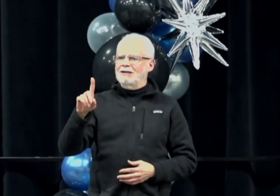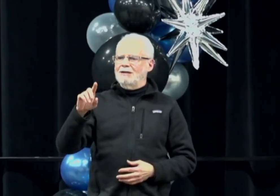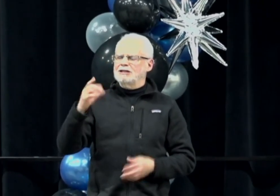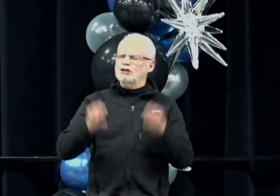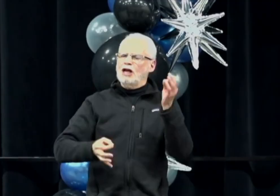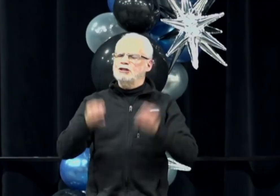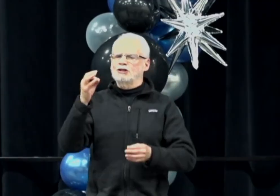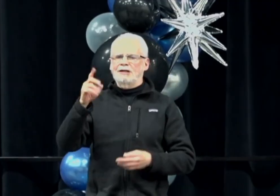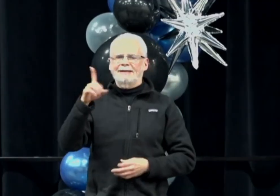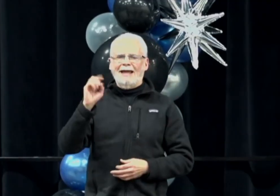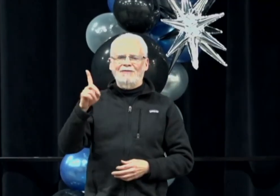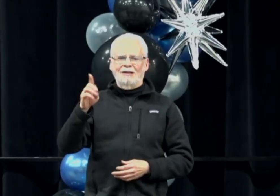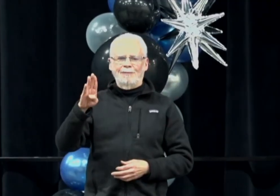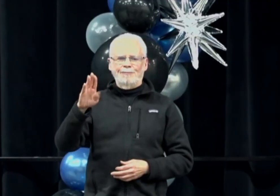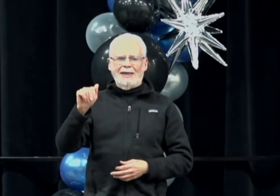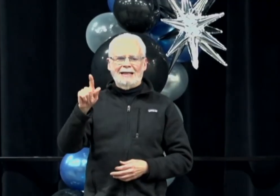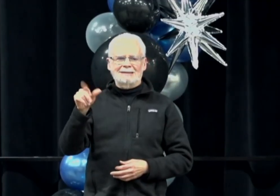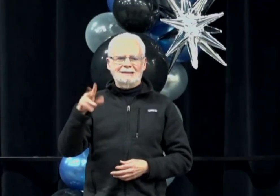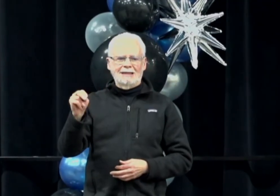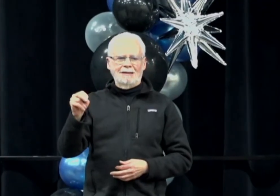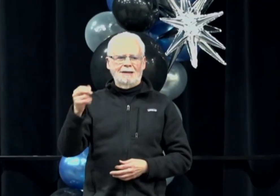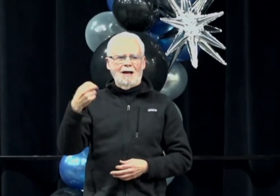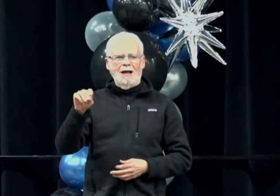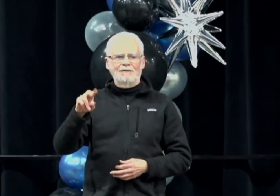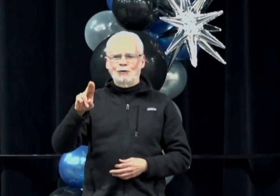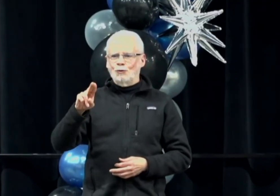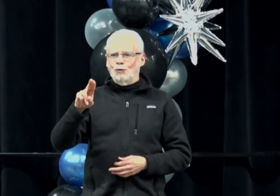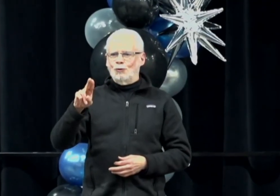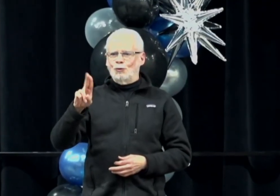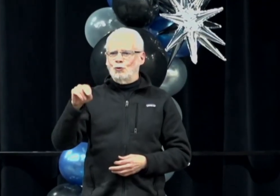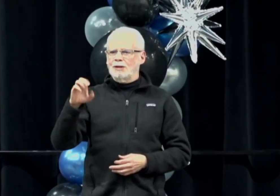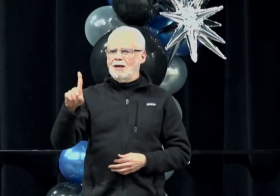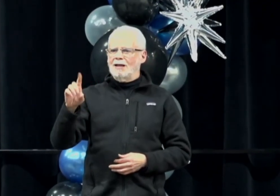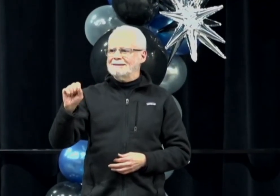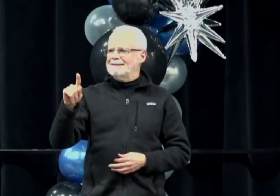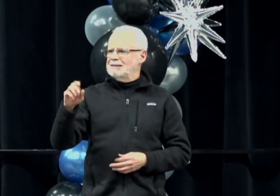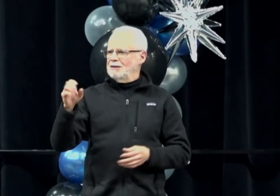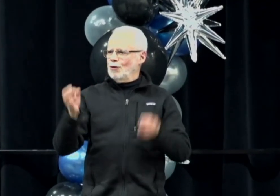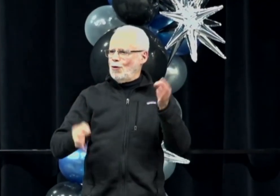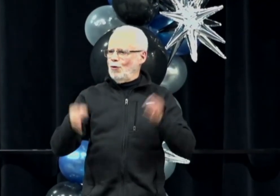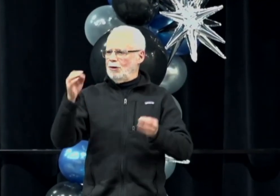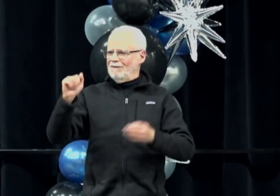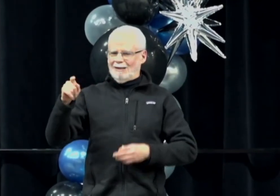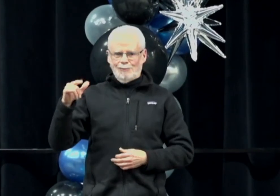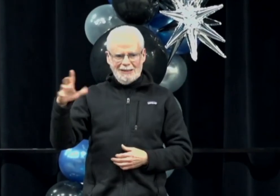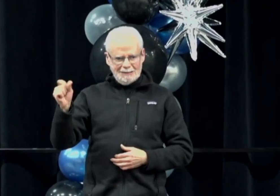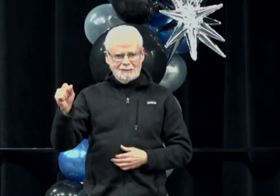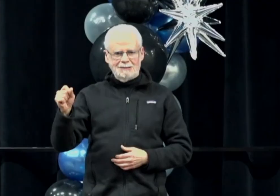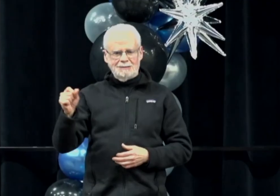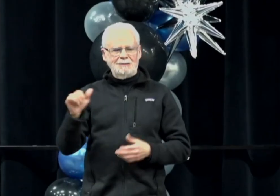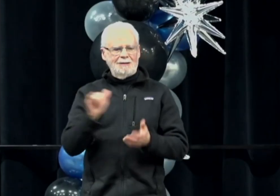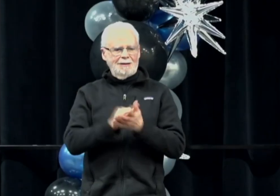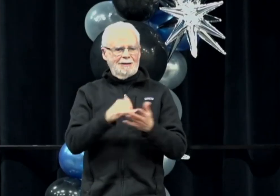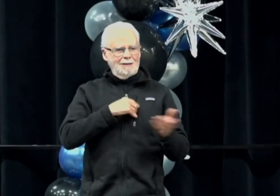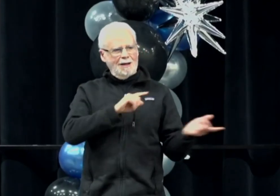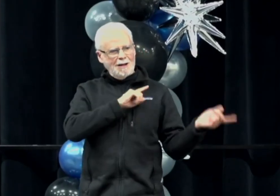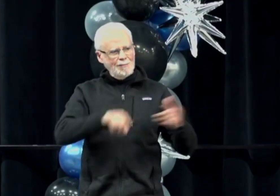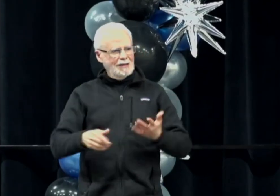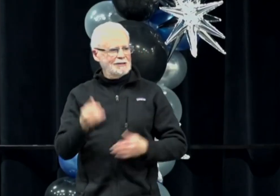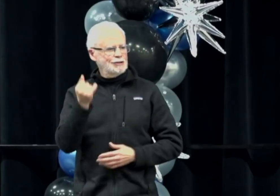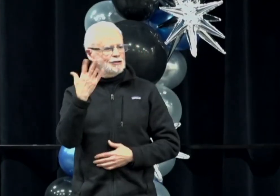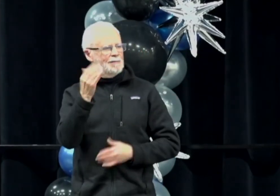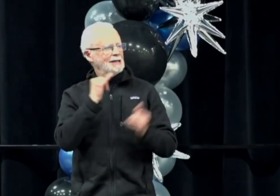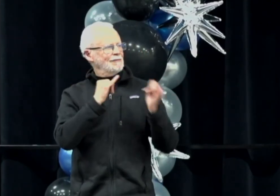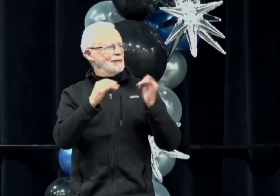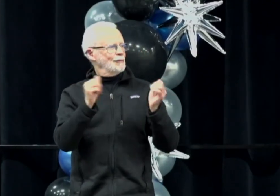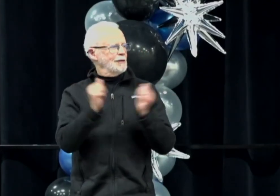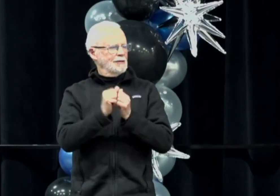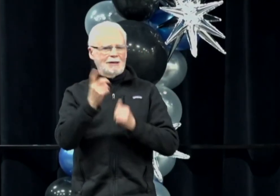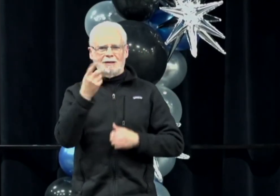The story starts when I told my great uncle, Judge David Bazelon, of the United State